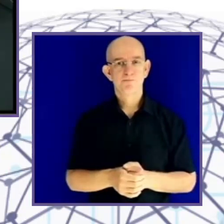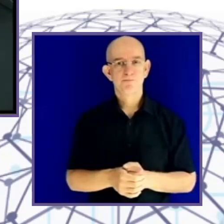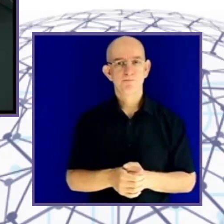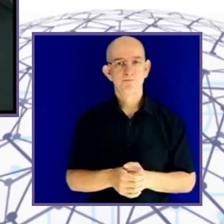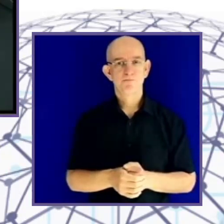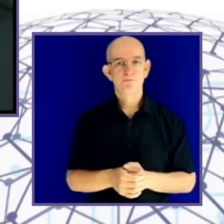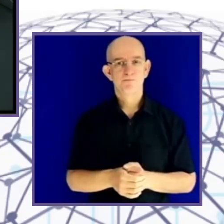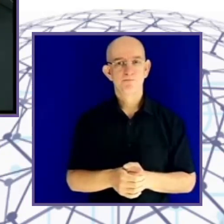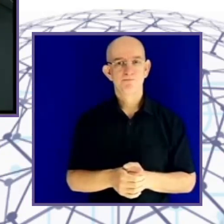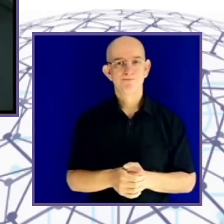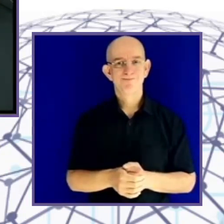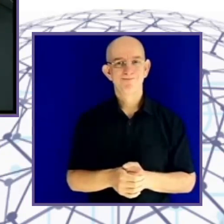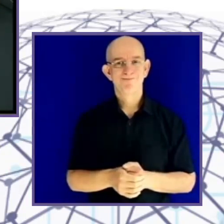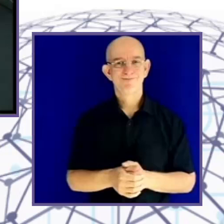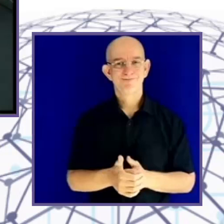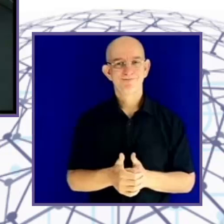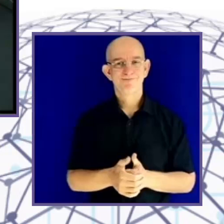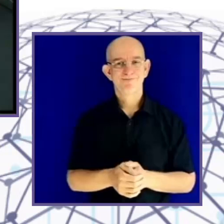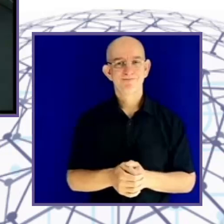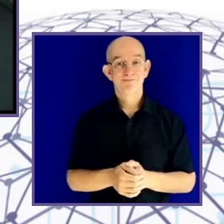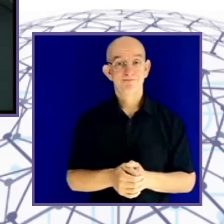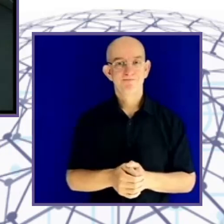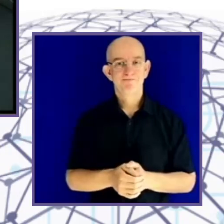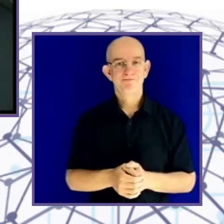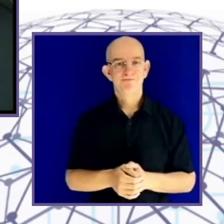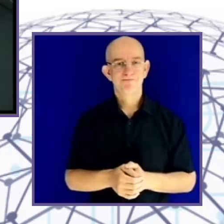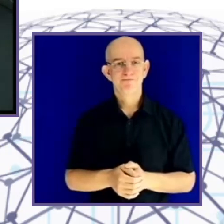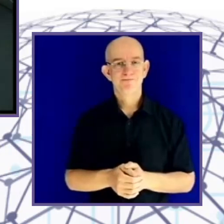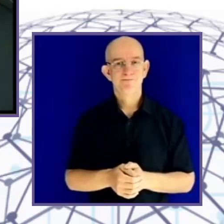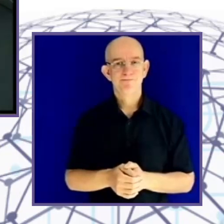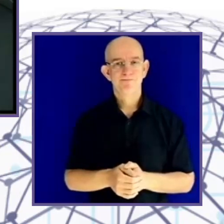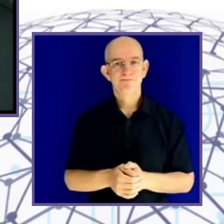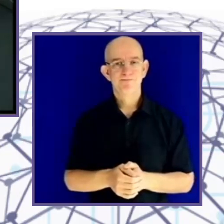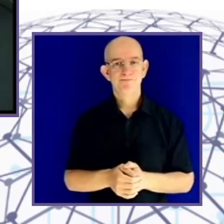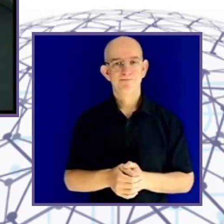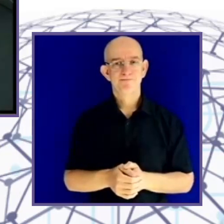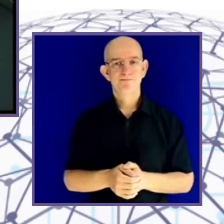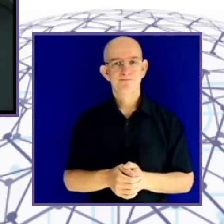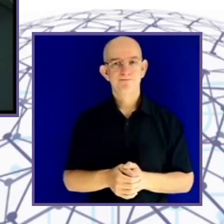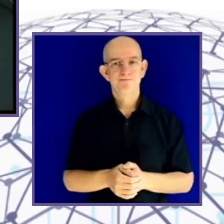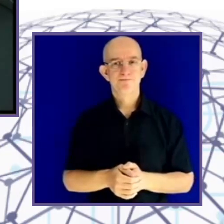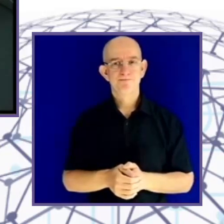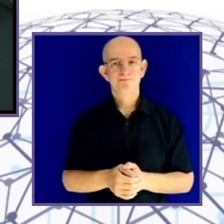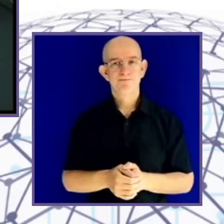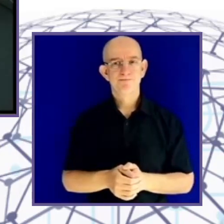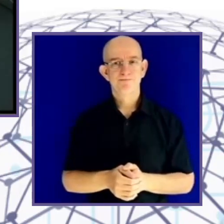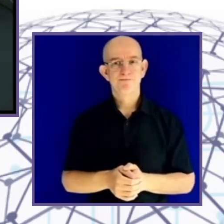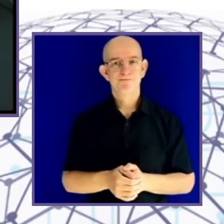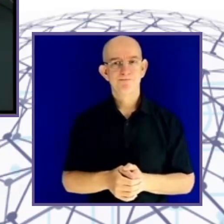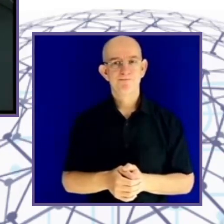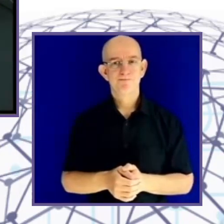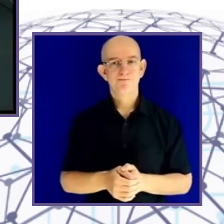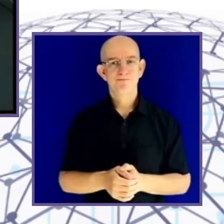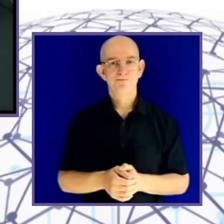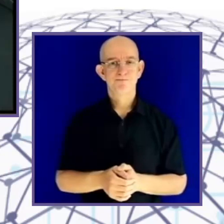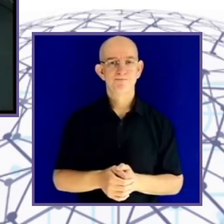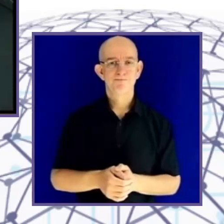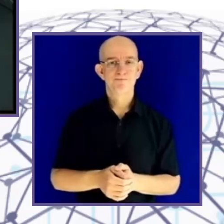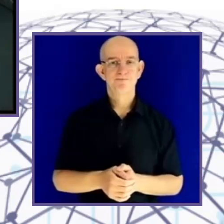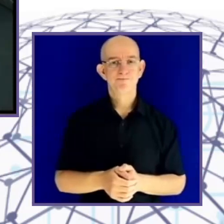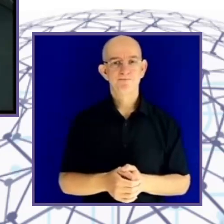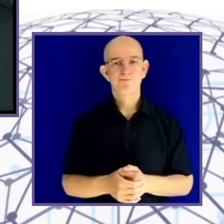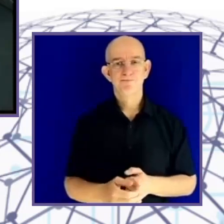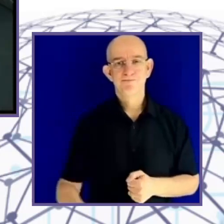of time. So disabled people have created and led two of the most significant innovations in